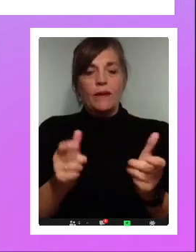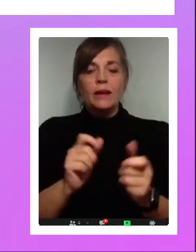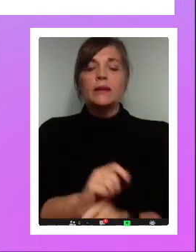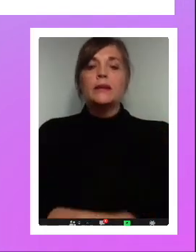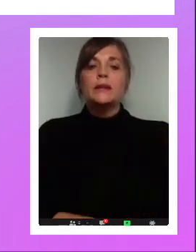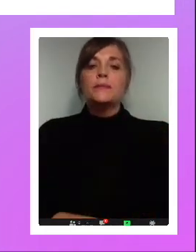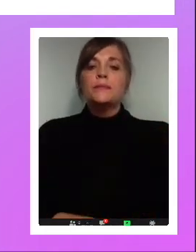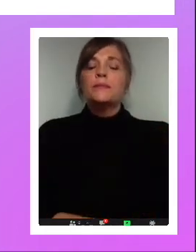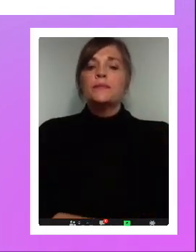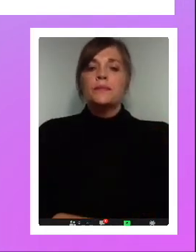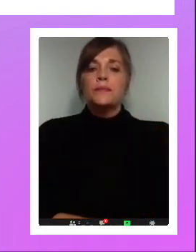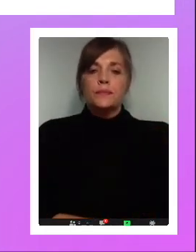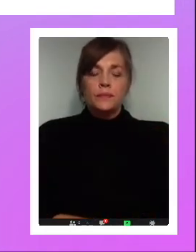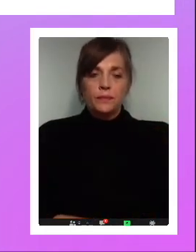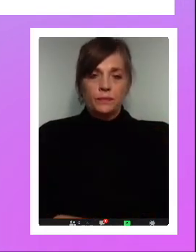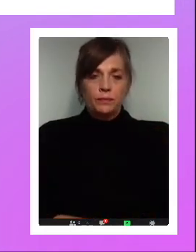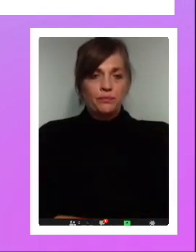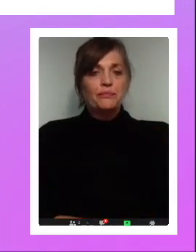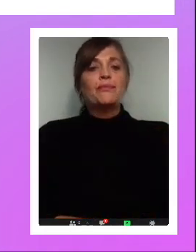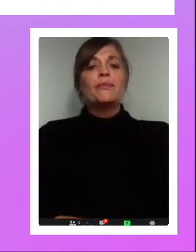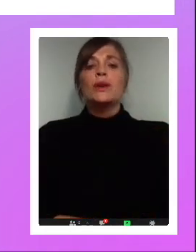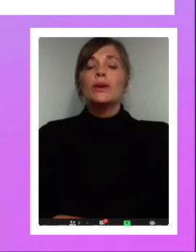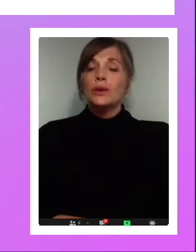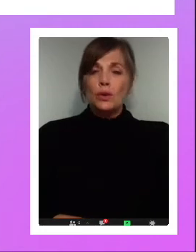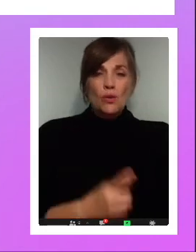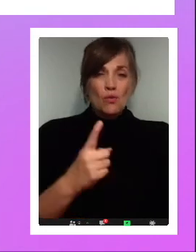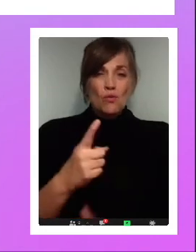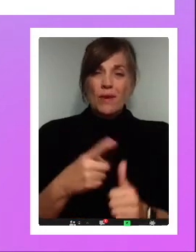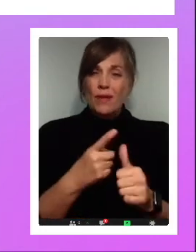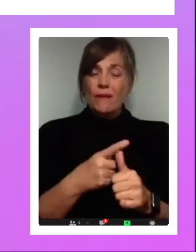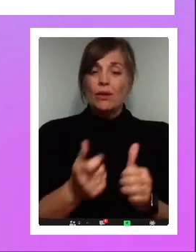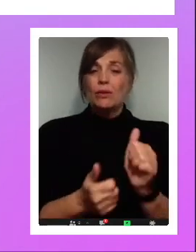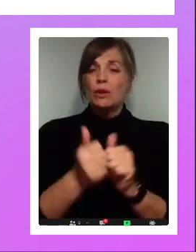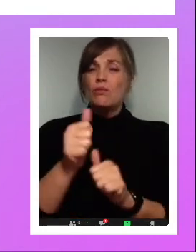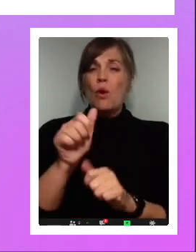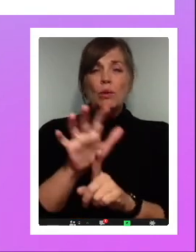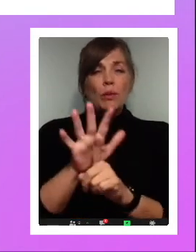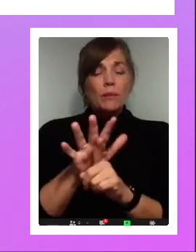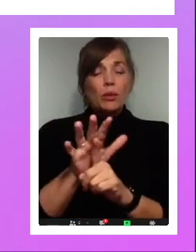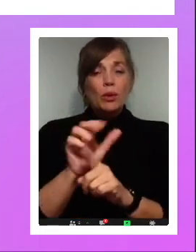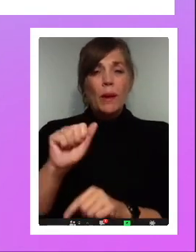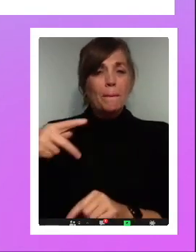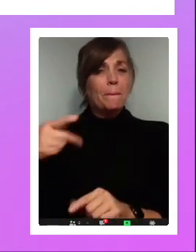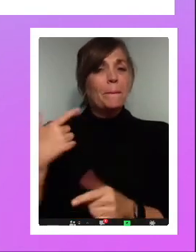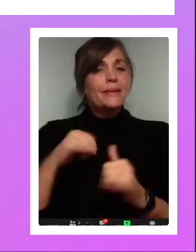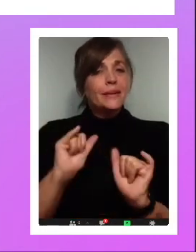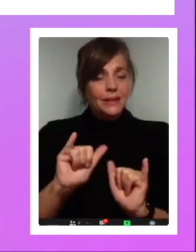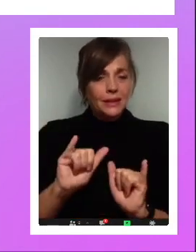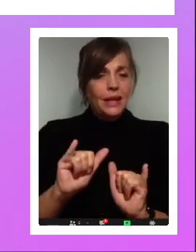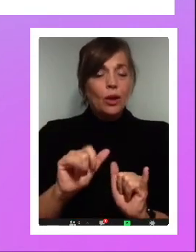and one of the first and most popular applications and so very popular application was electronic mail.